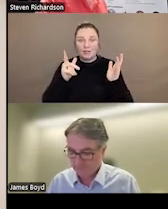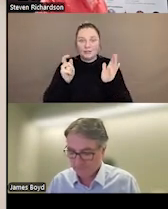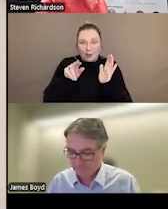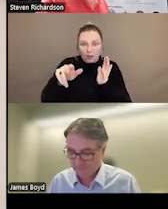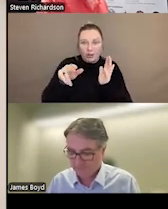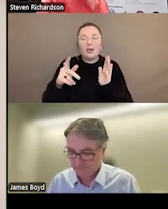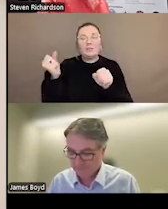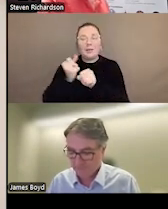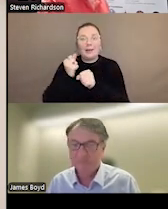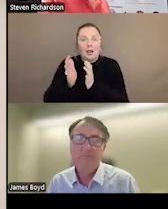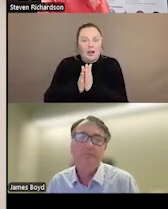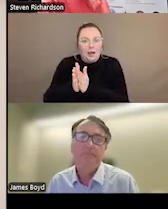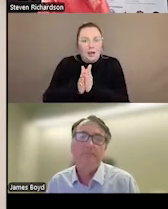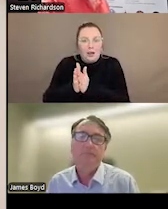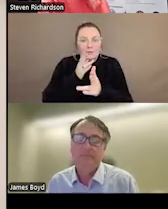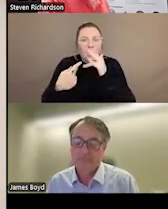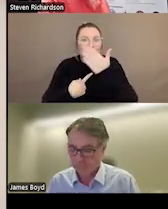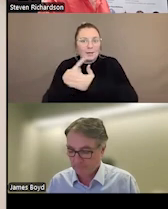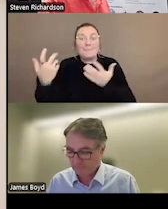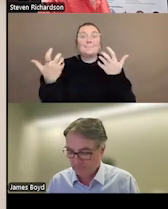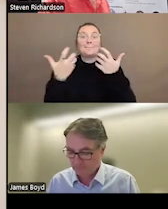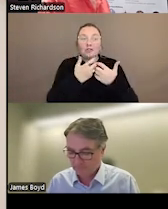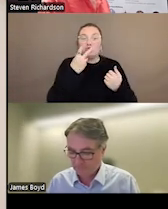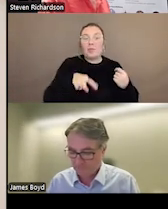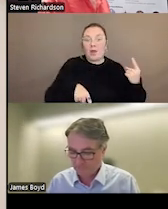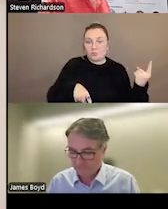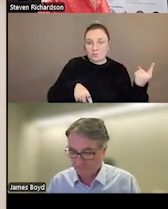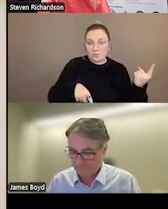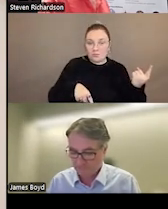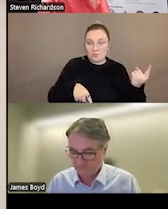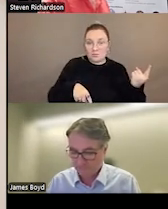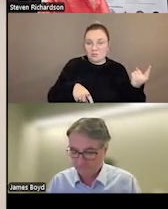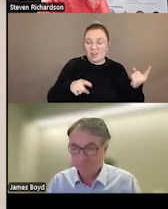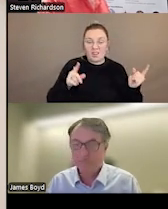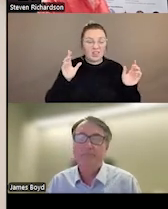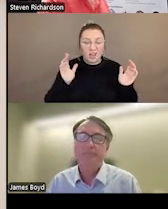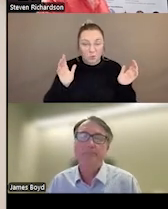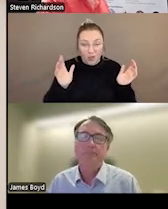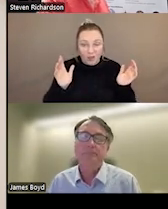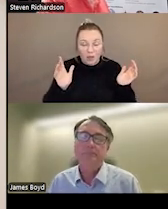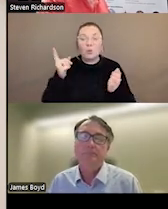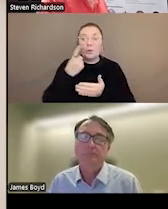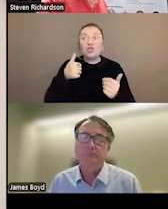donation towards matching that $2000. That is all it is. We know that leveraging works.